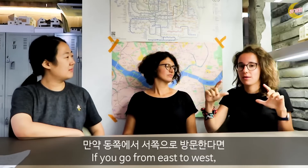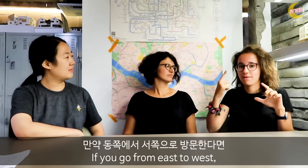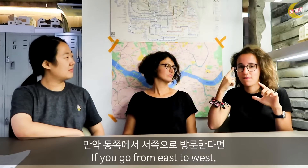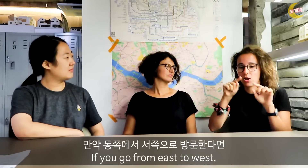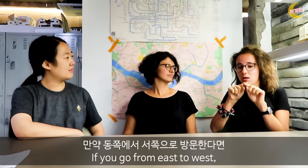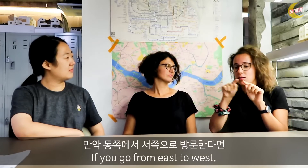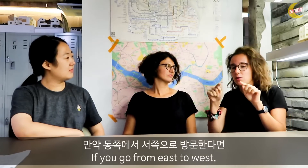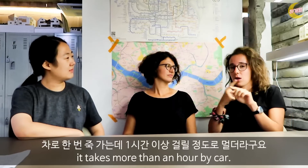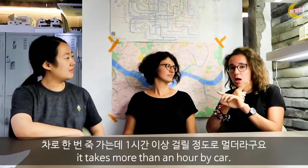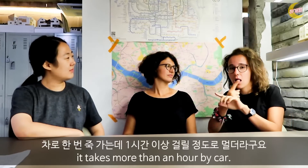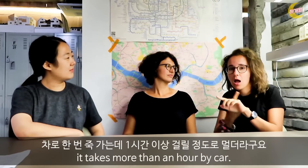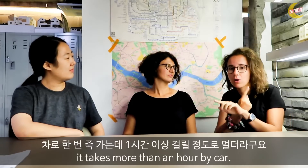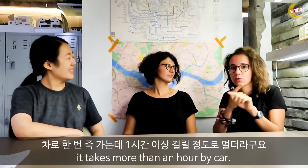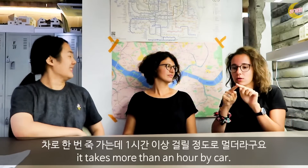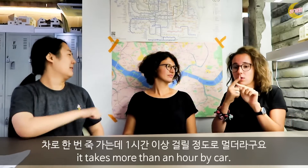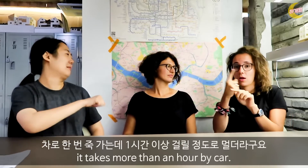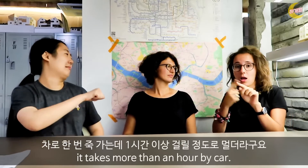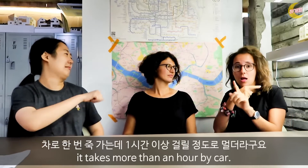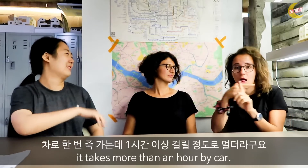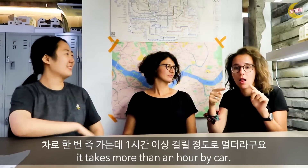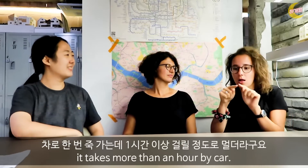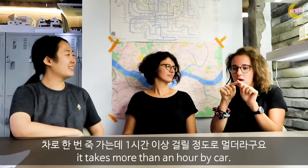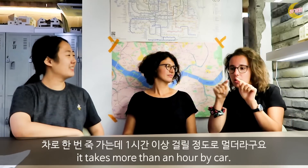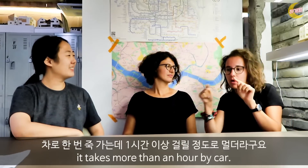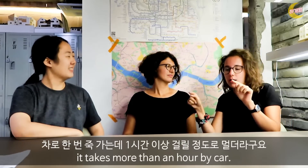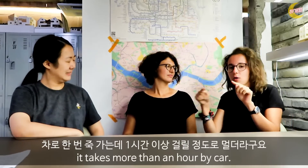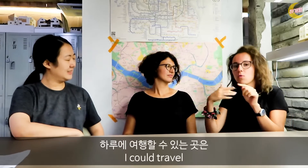If you go from east to west, it takes more than an hour by car.